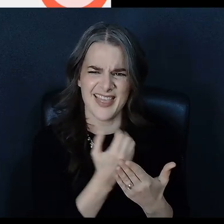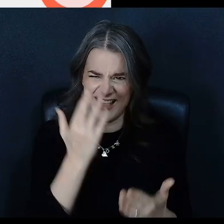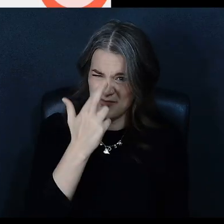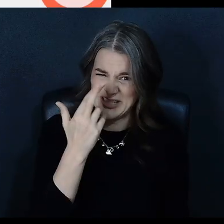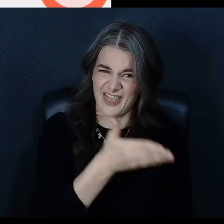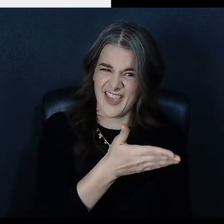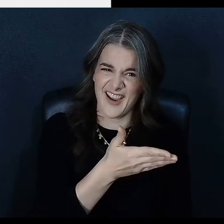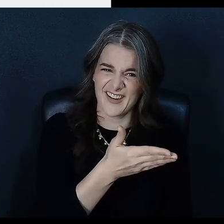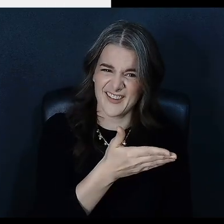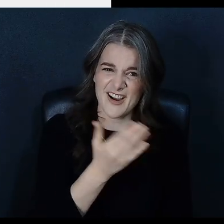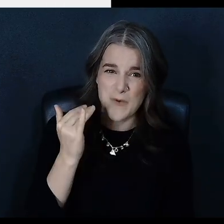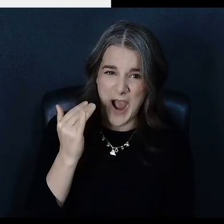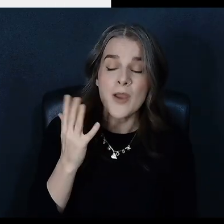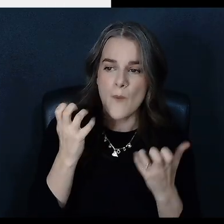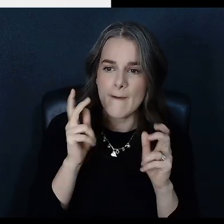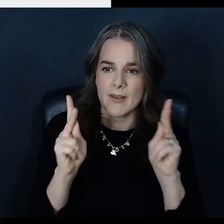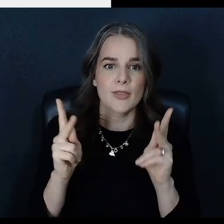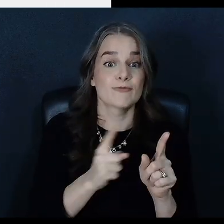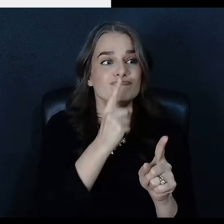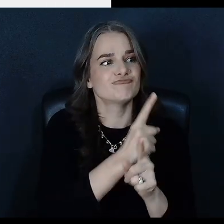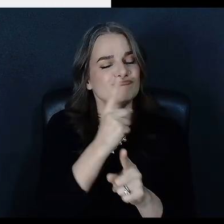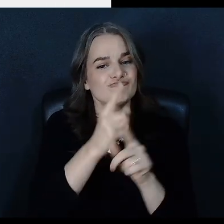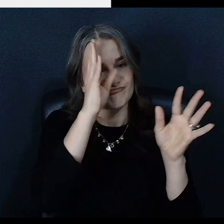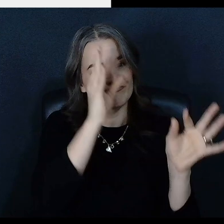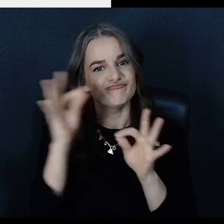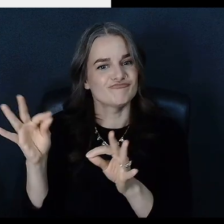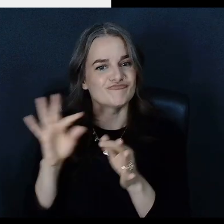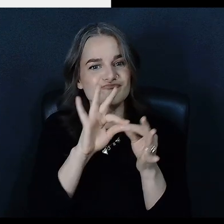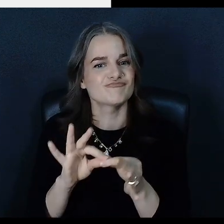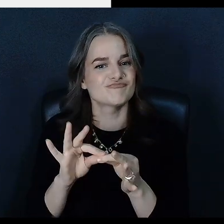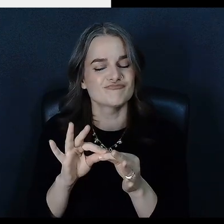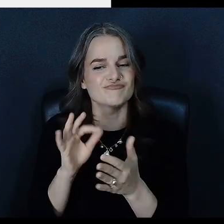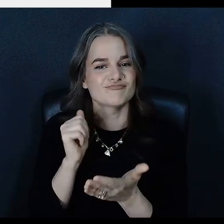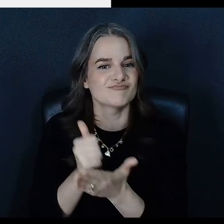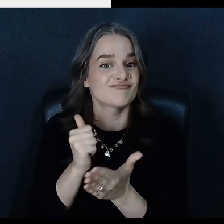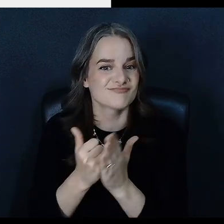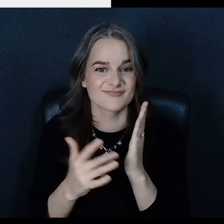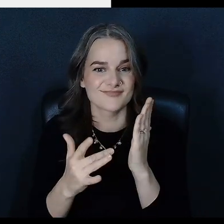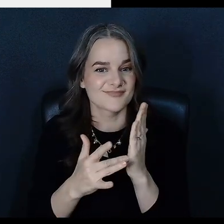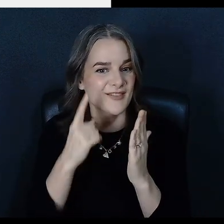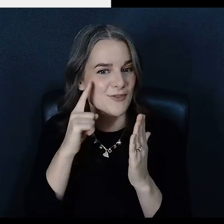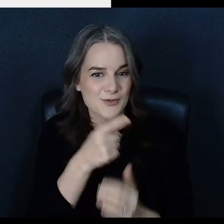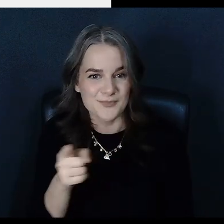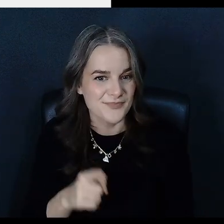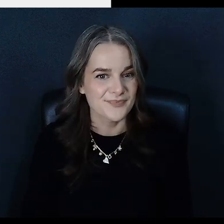for themselves with tech. All right, we'll keep moving on. I'm watching the time at the same point. We're OK, I think.